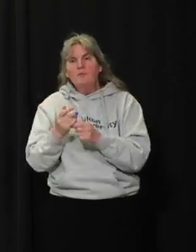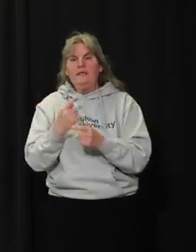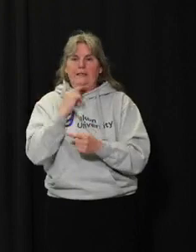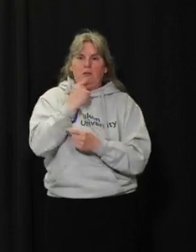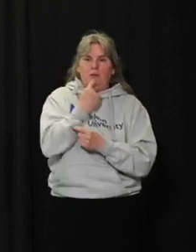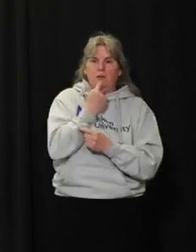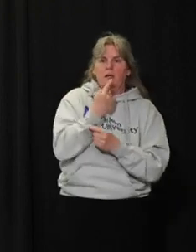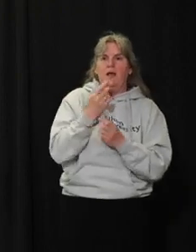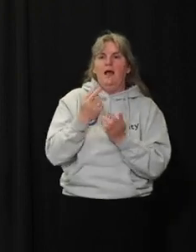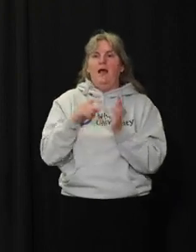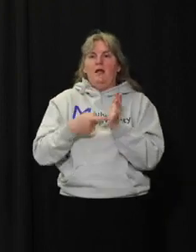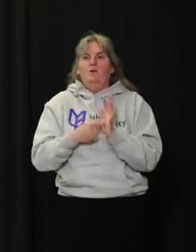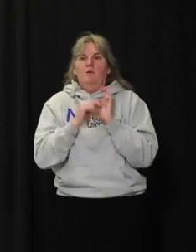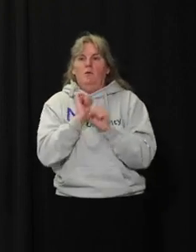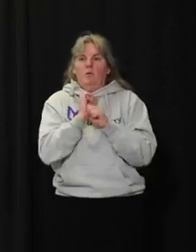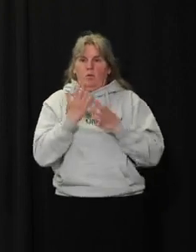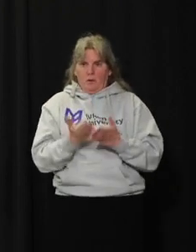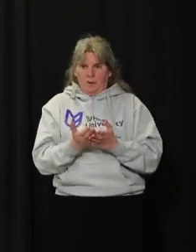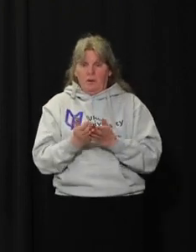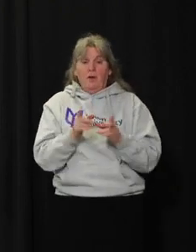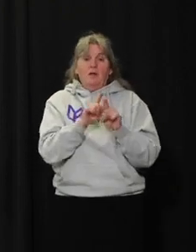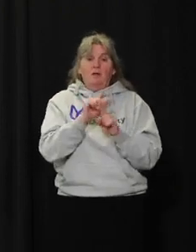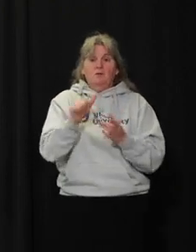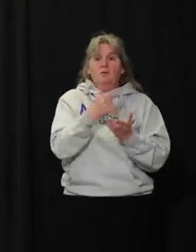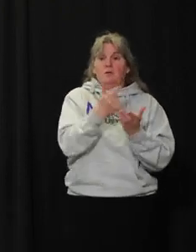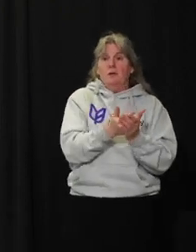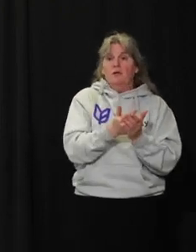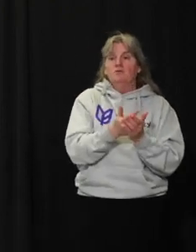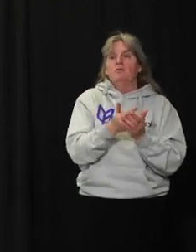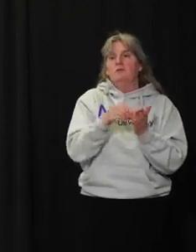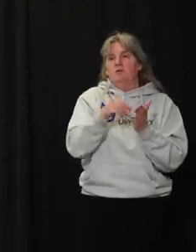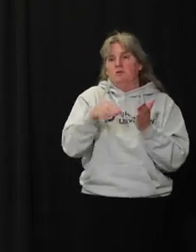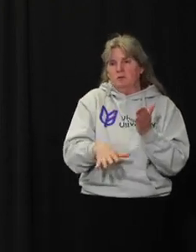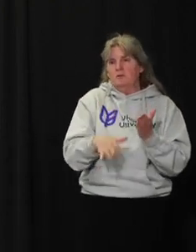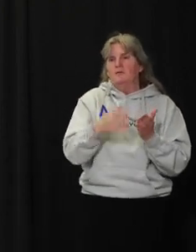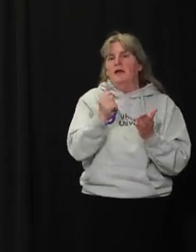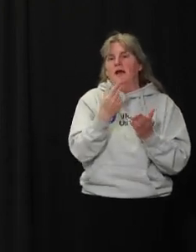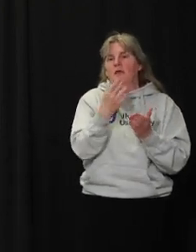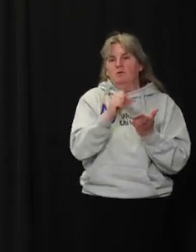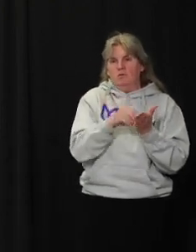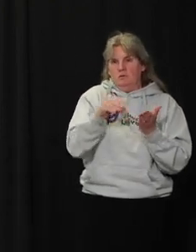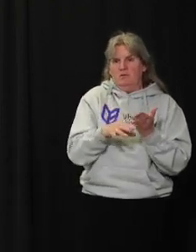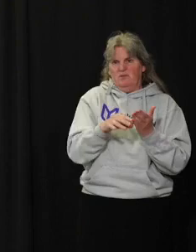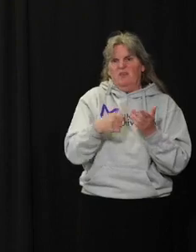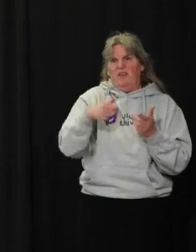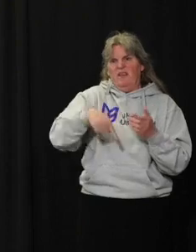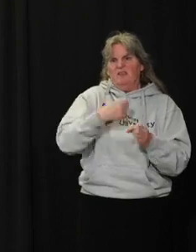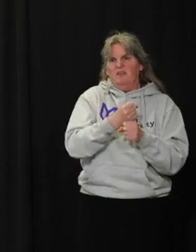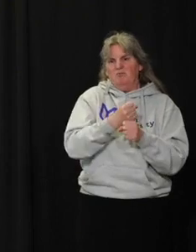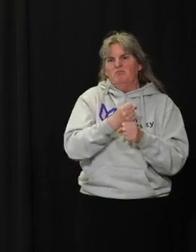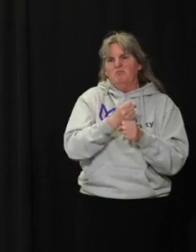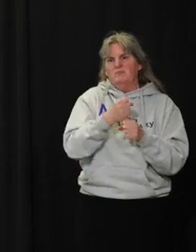critical and essential service roles, as well as for graduating and postsecondary students this summer.